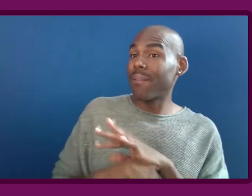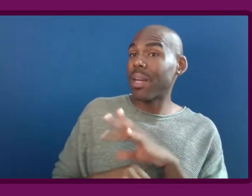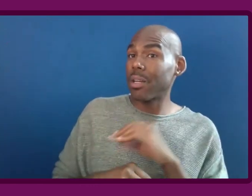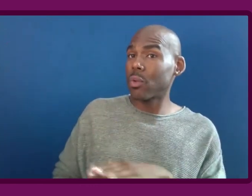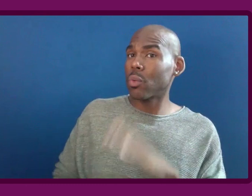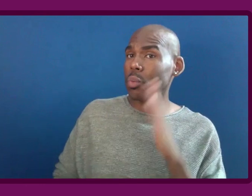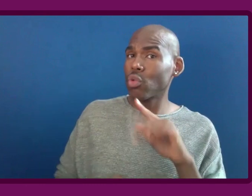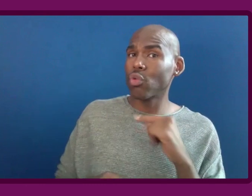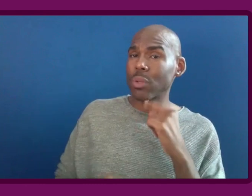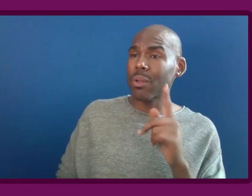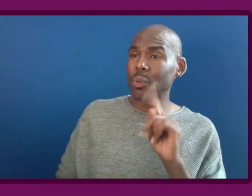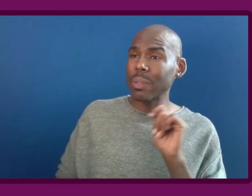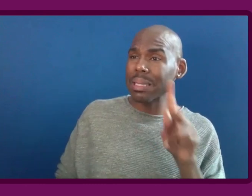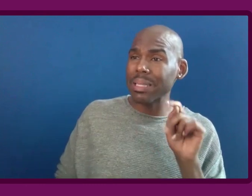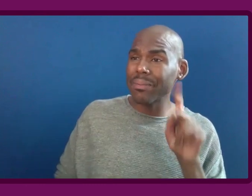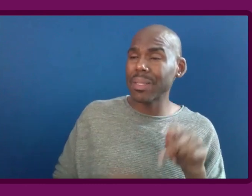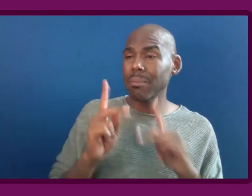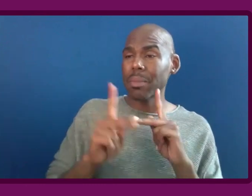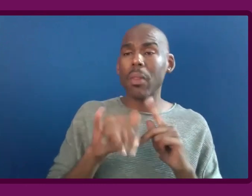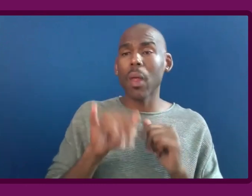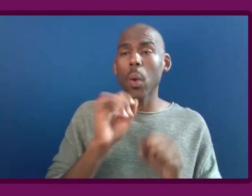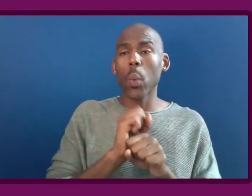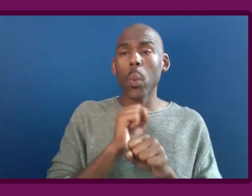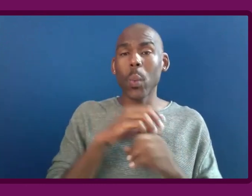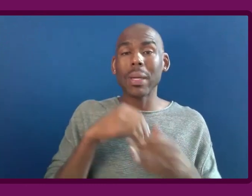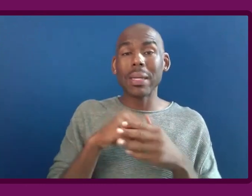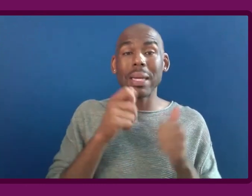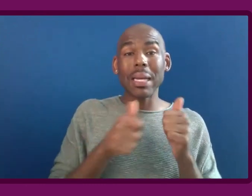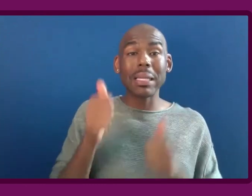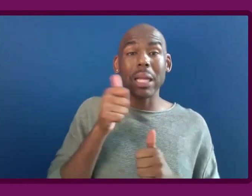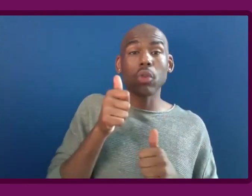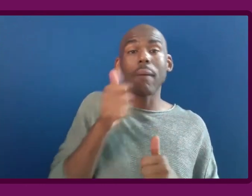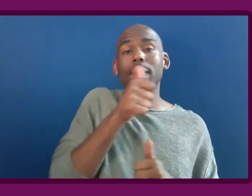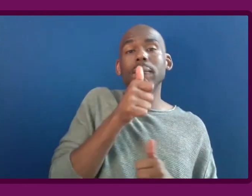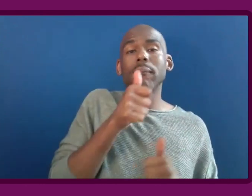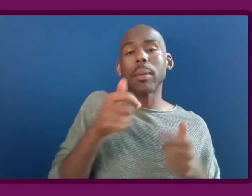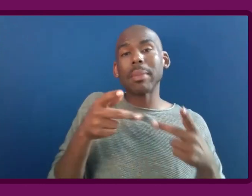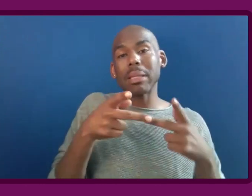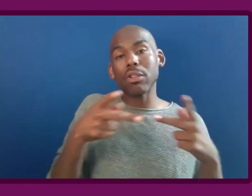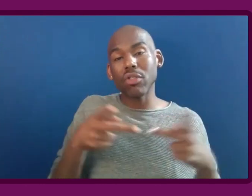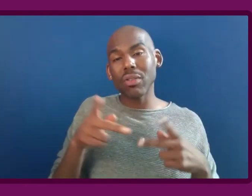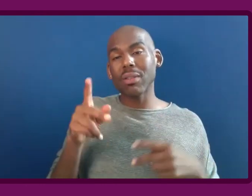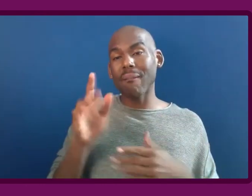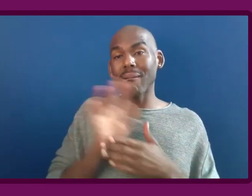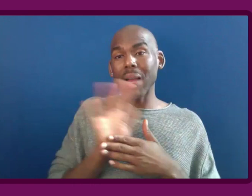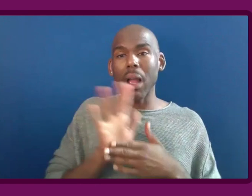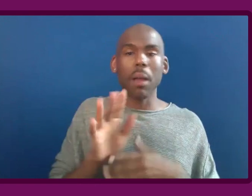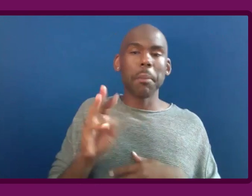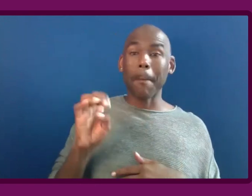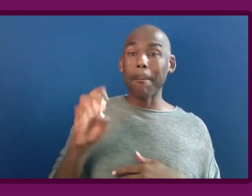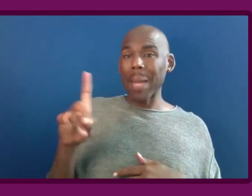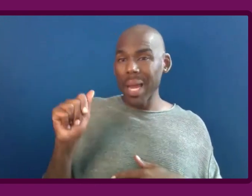If this is a business, then keep on listening, because there is a big business around the